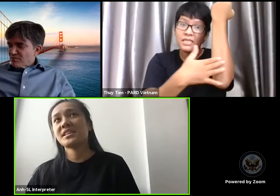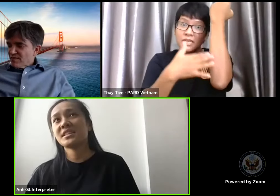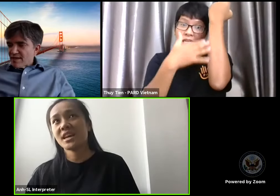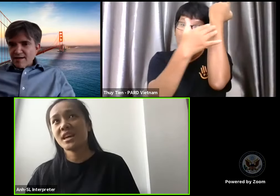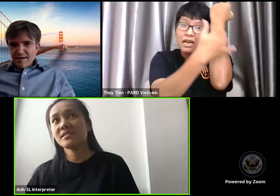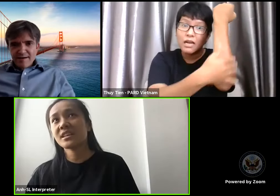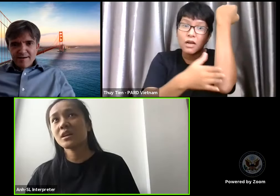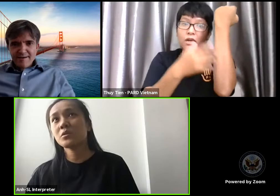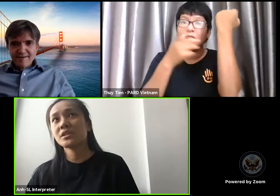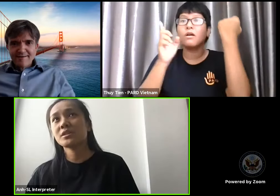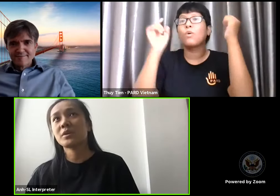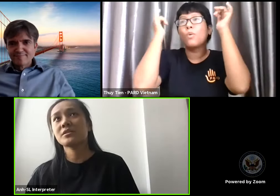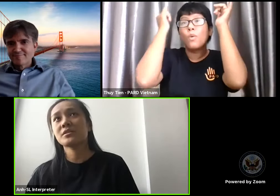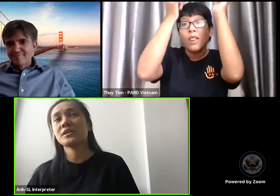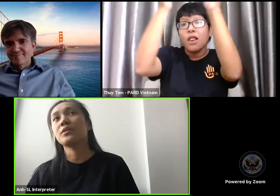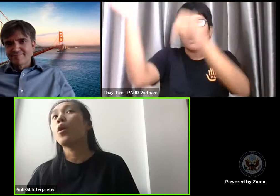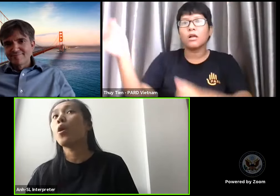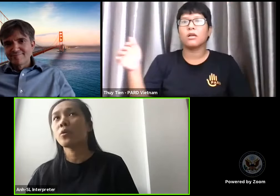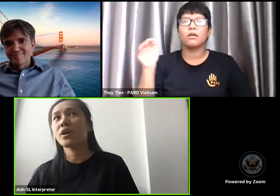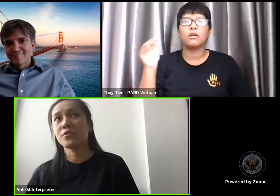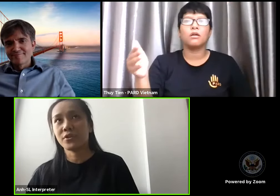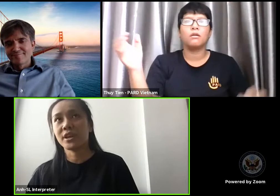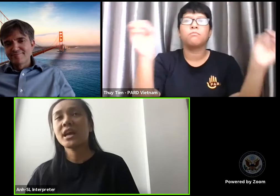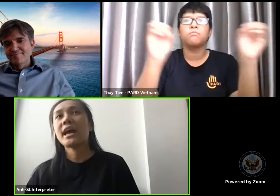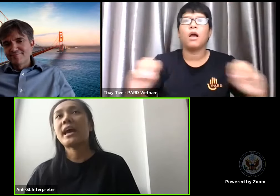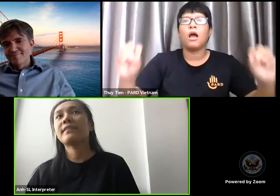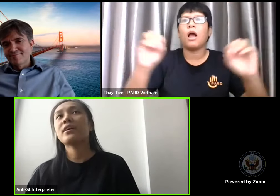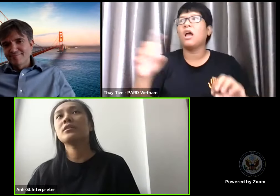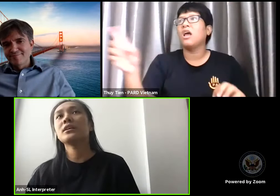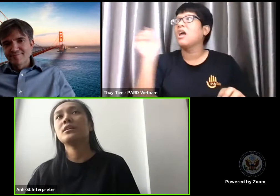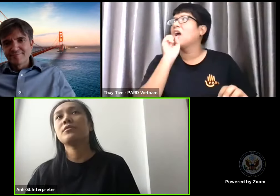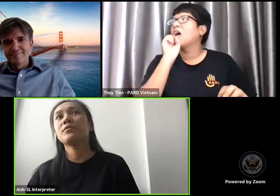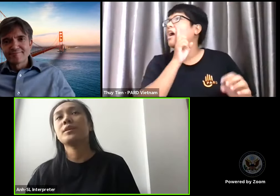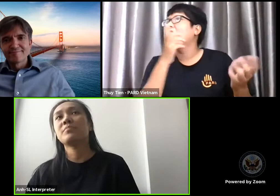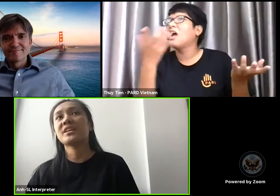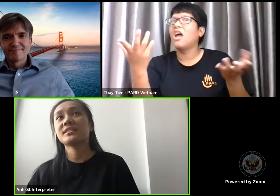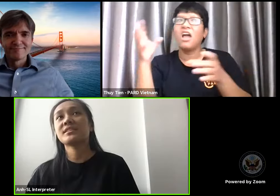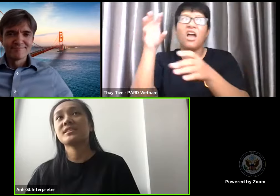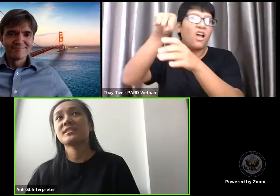than 10 sign language interpreters in the whole country, and they only live in big cities like